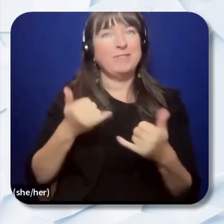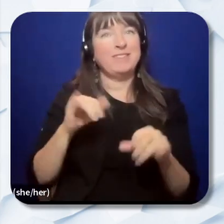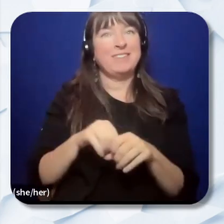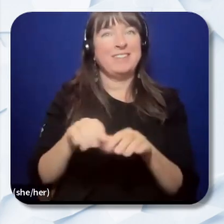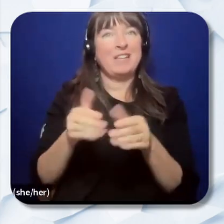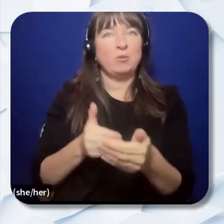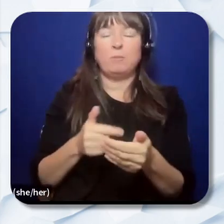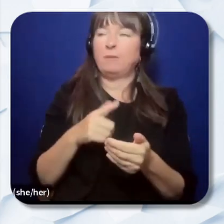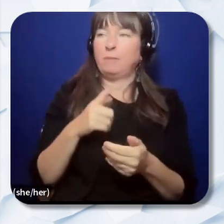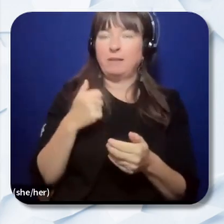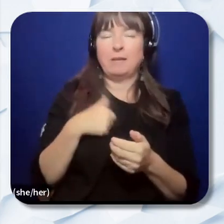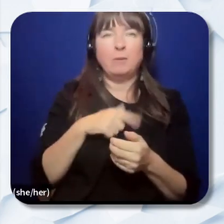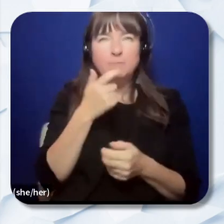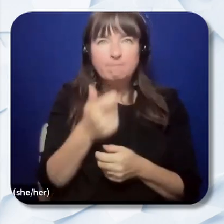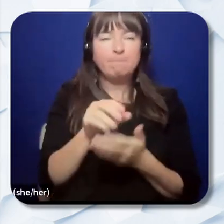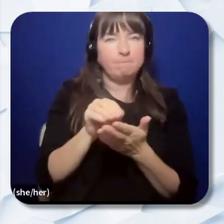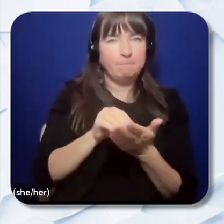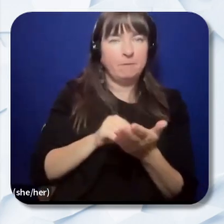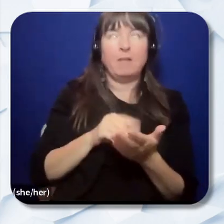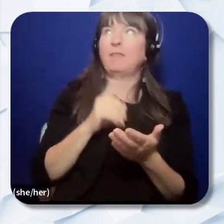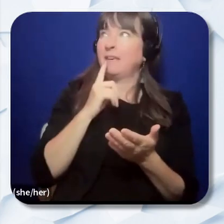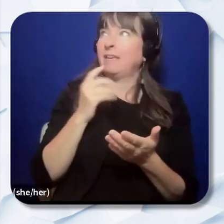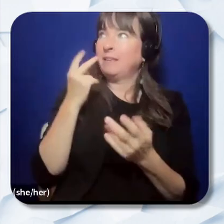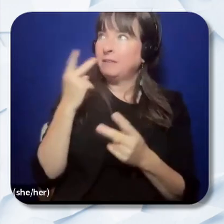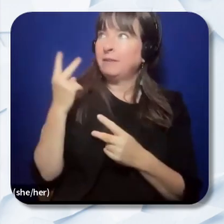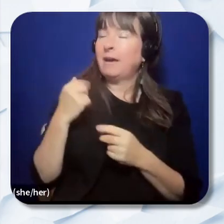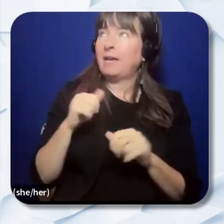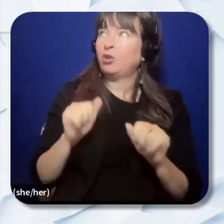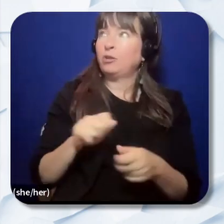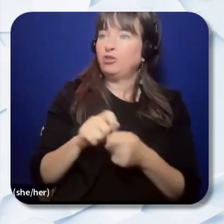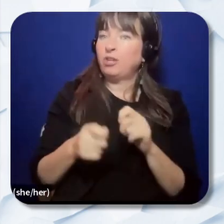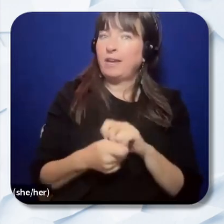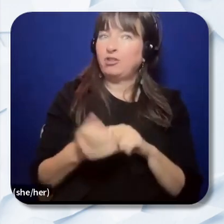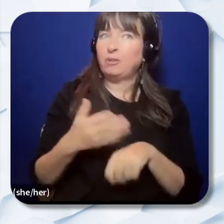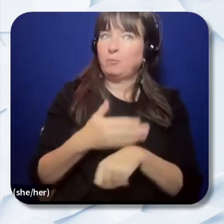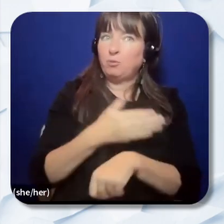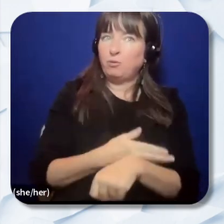thinking of things that I could immediately change improve and put into action for our